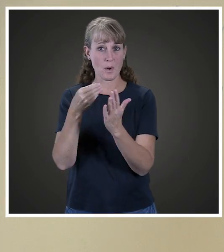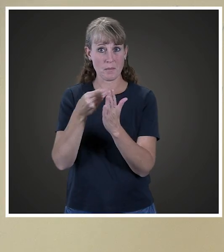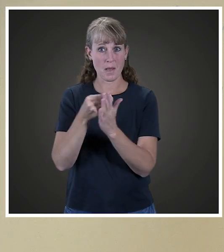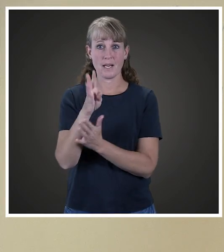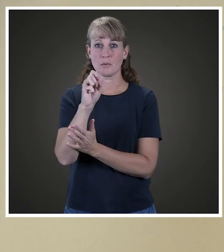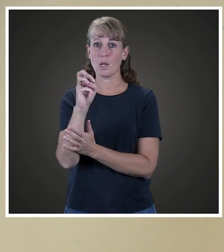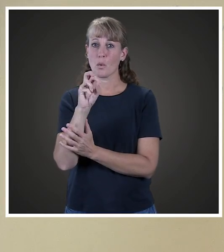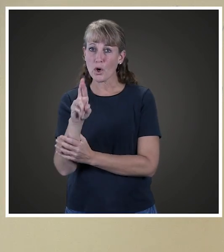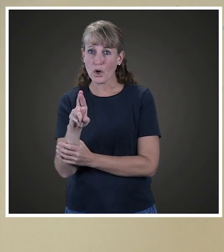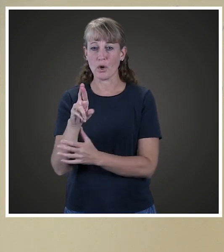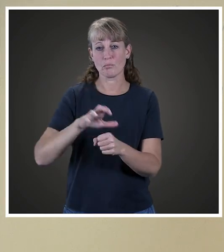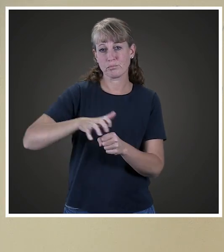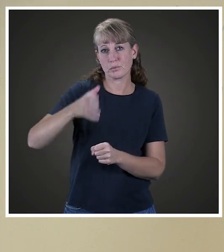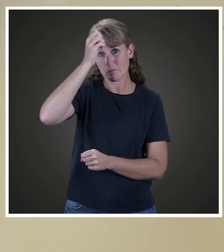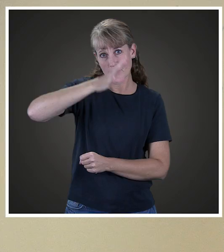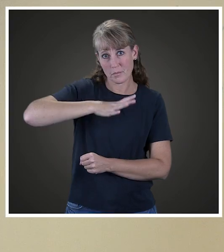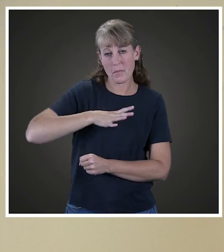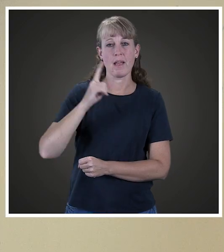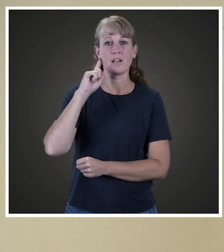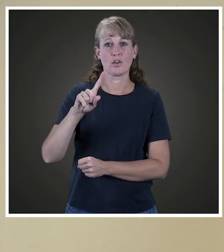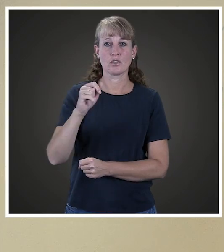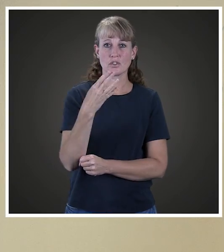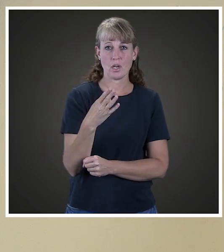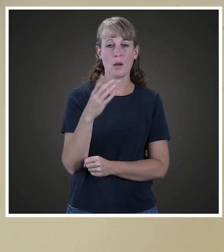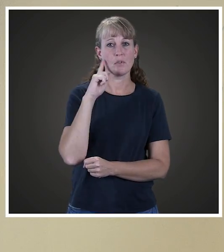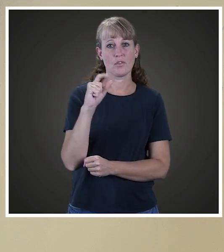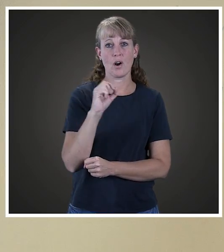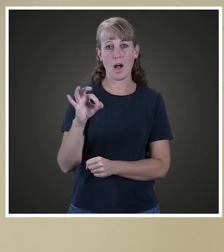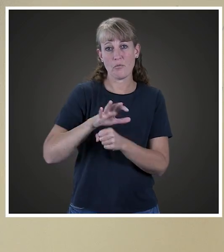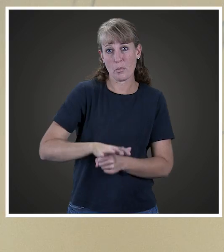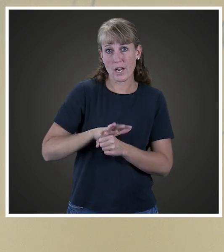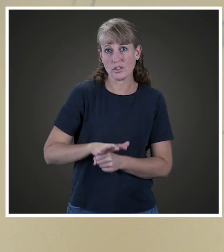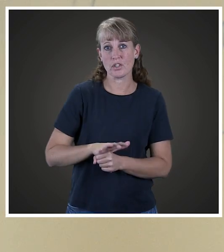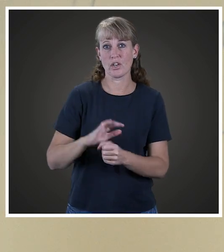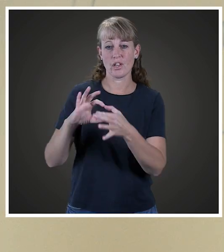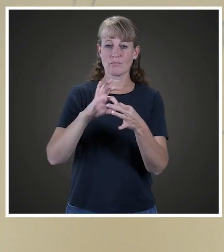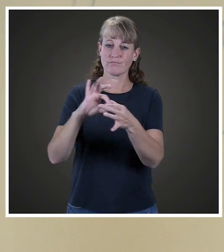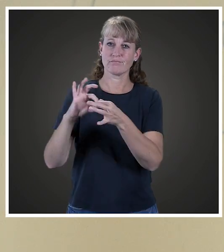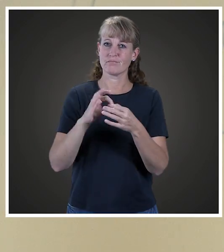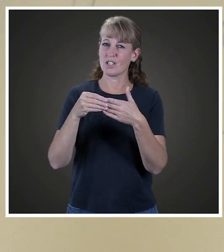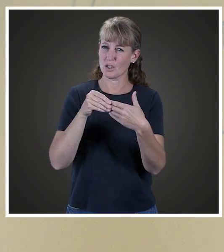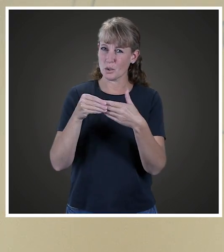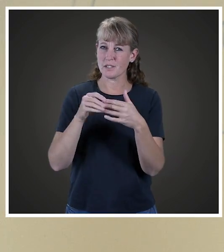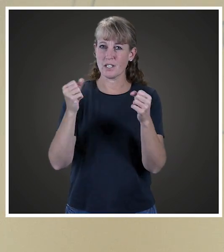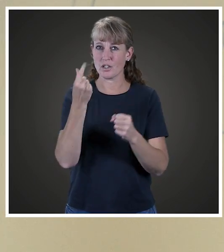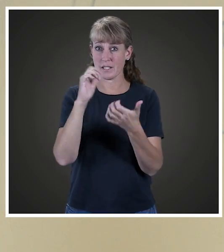She blew off his pressure. Her job, to blow off. Blow off job. Blow job. They’re loosely connected dots in an attempt to understand how we communicate.